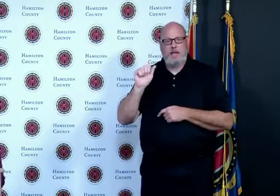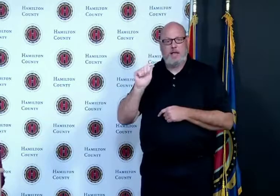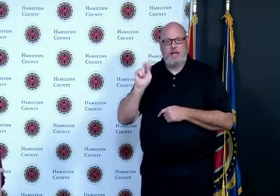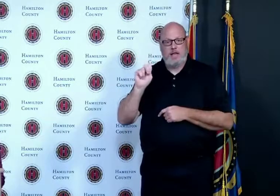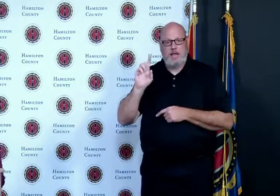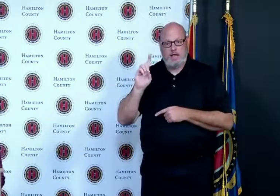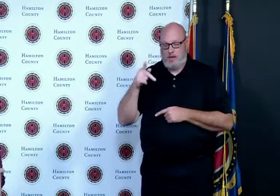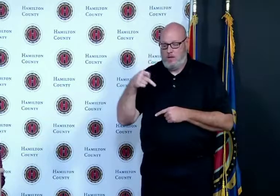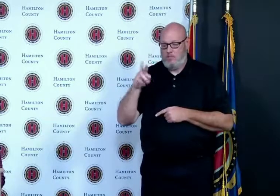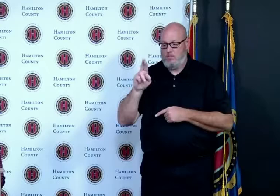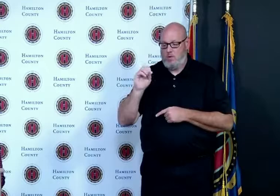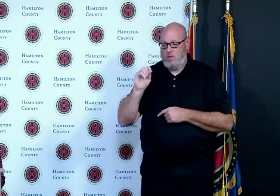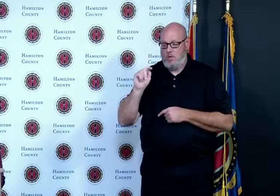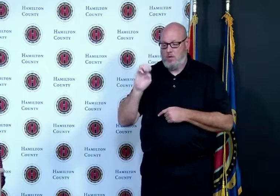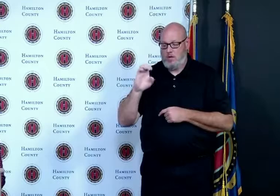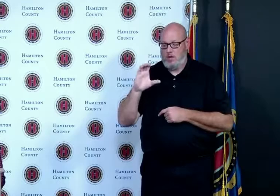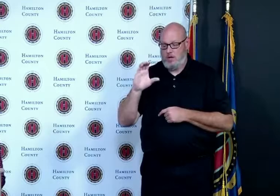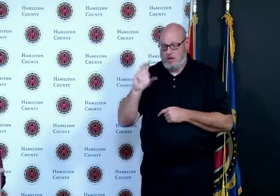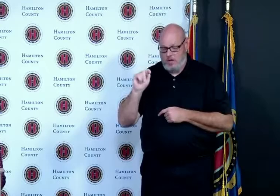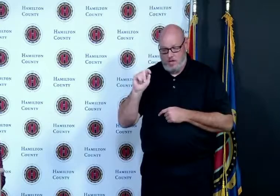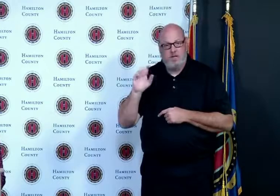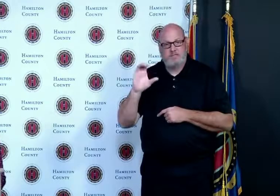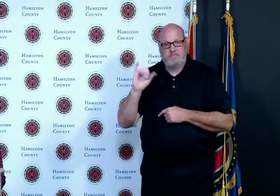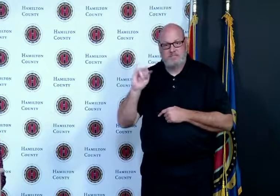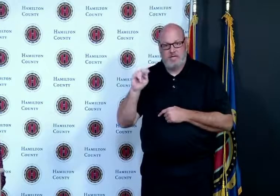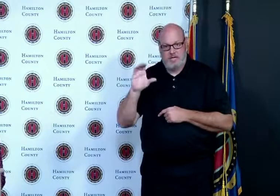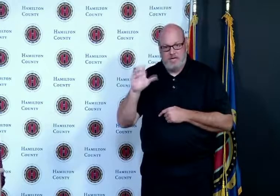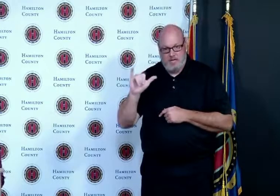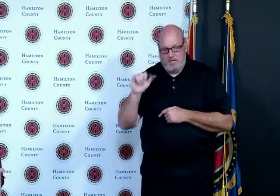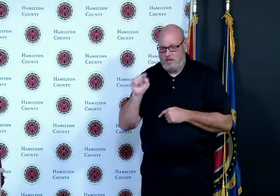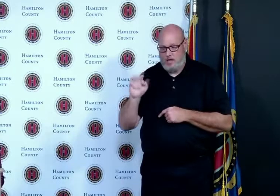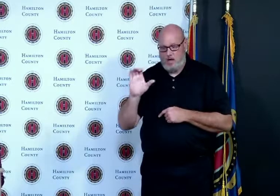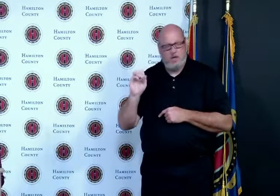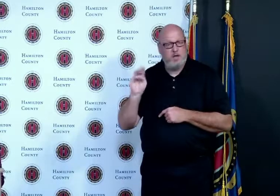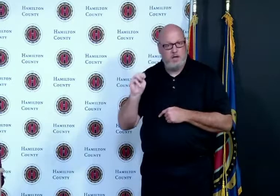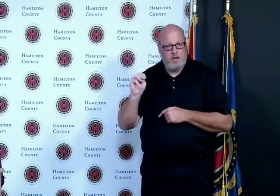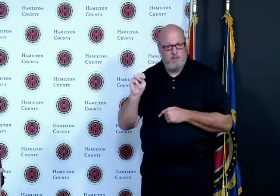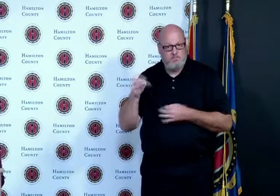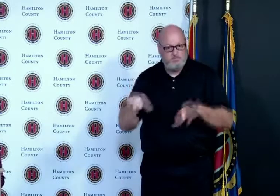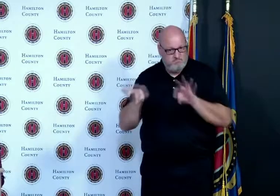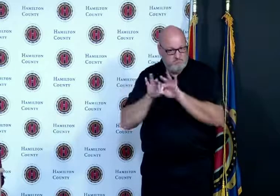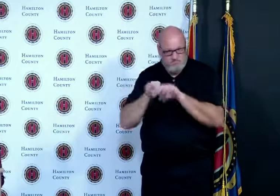or simply call 211 to make sure that you get in line for the vaccine or at least you